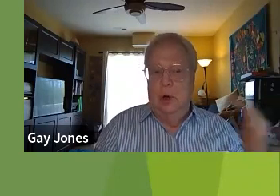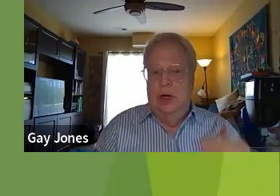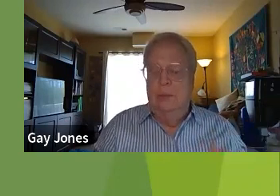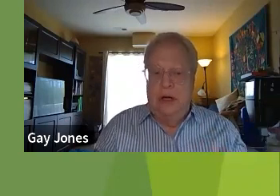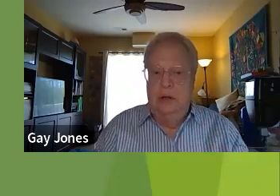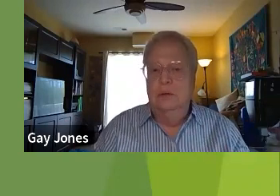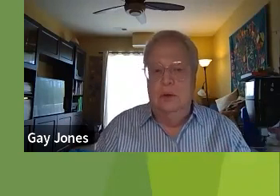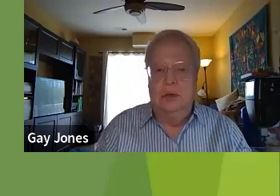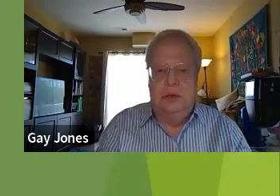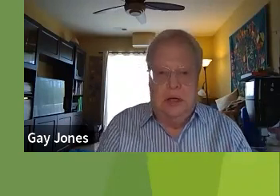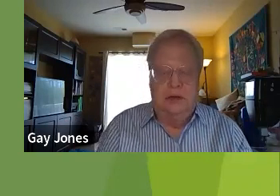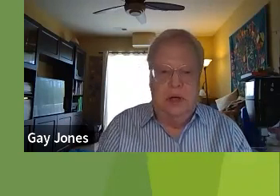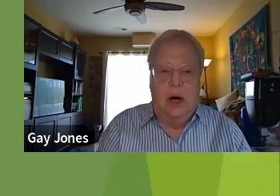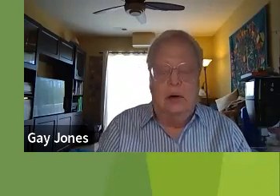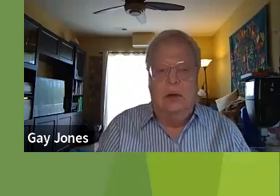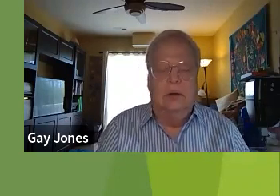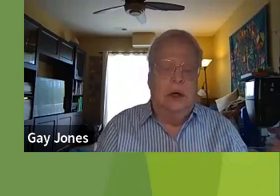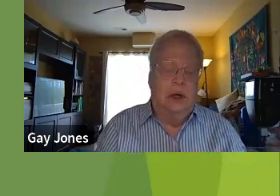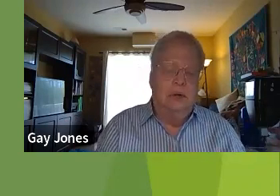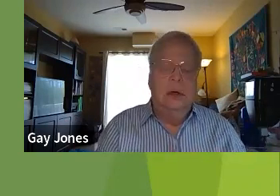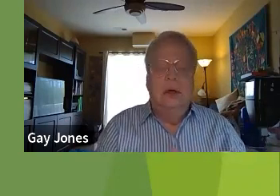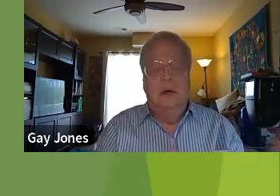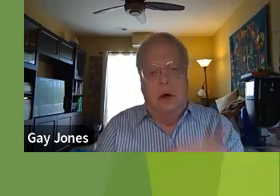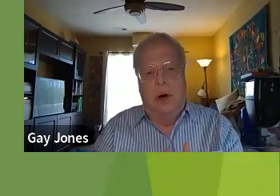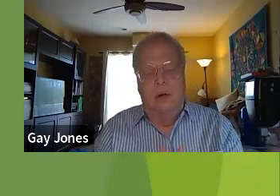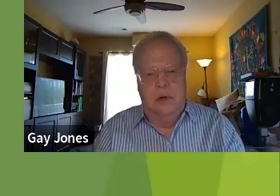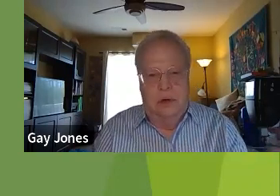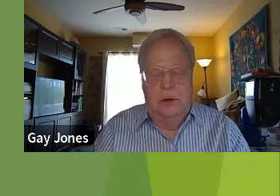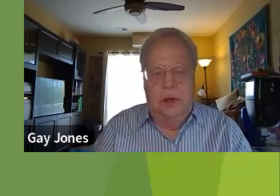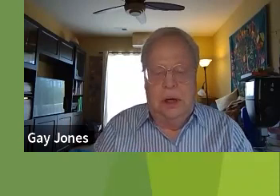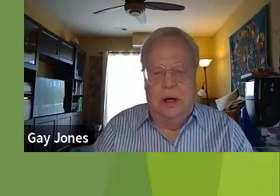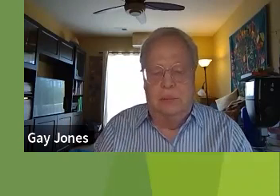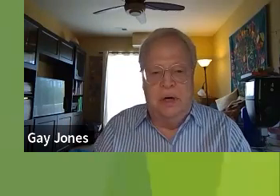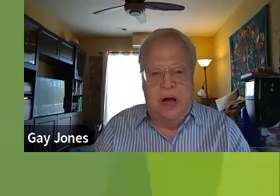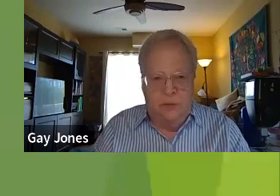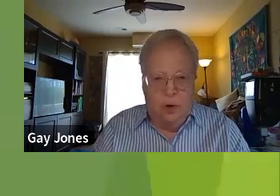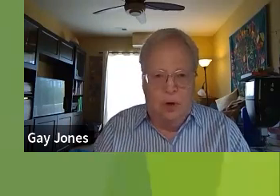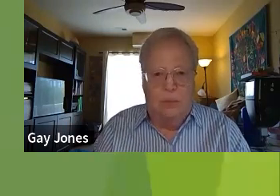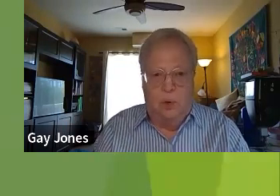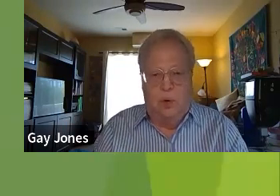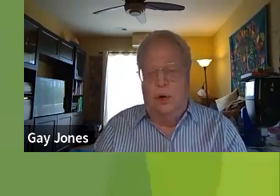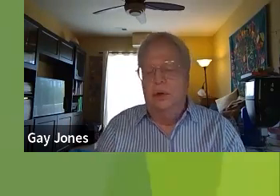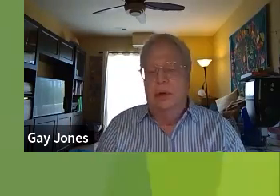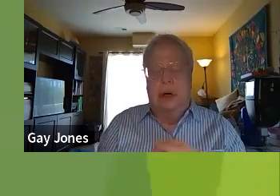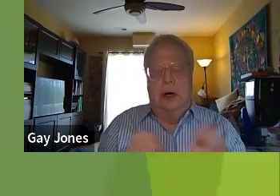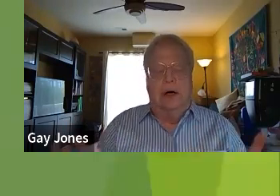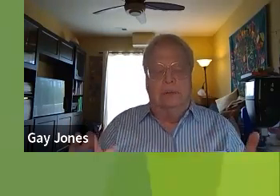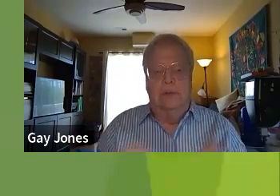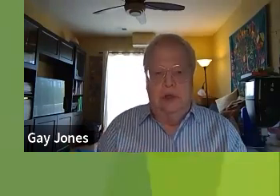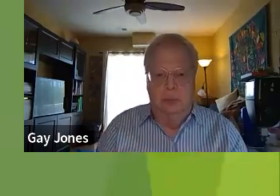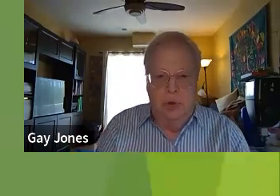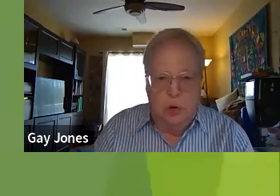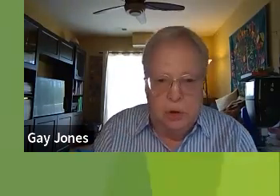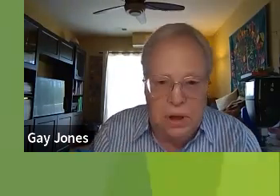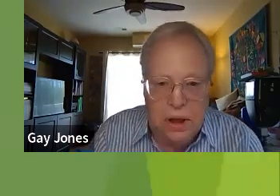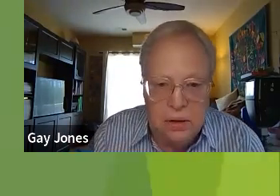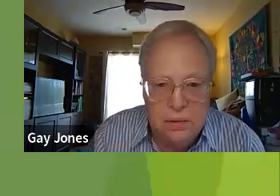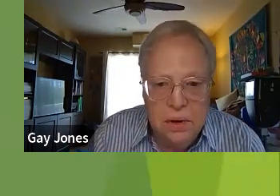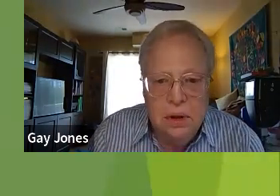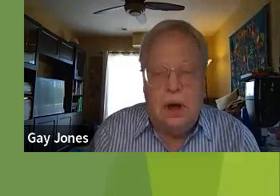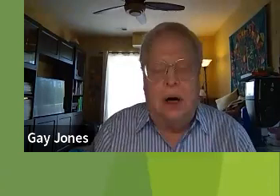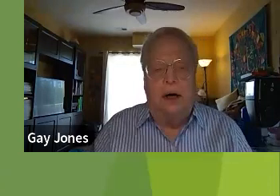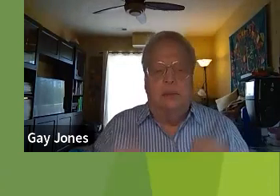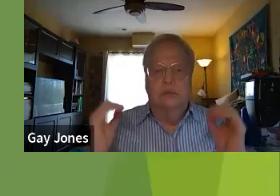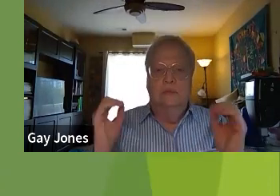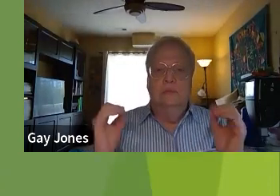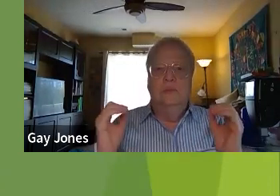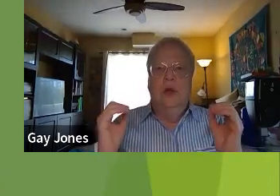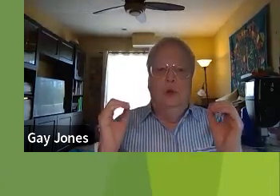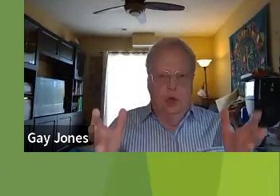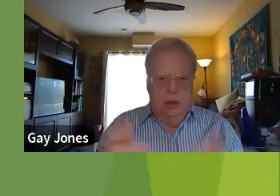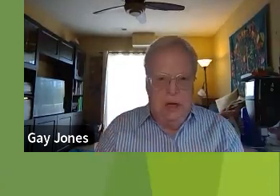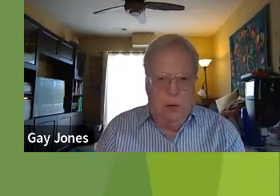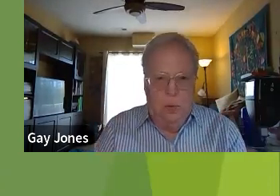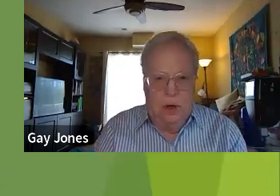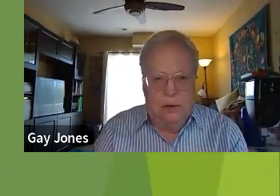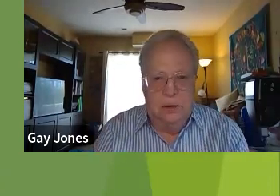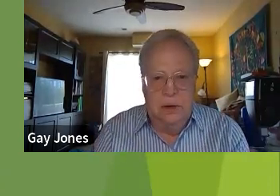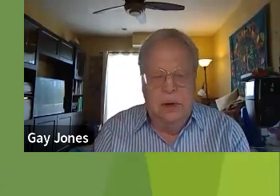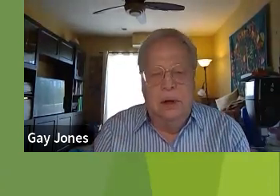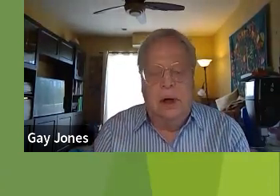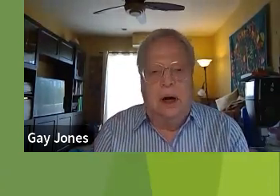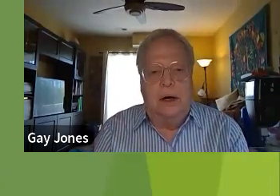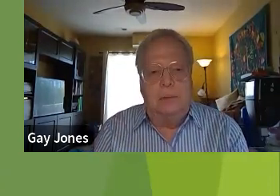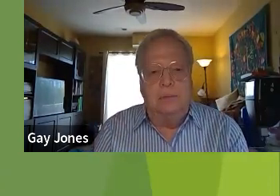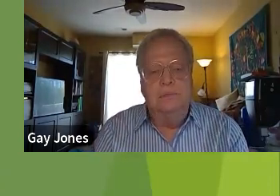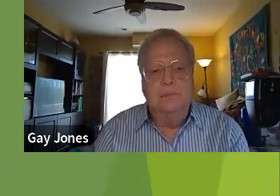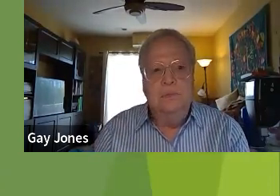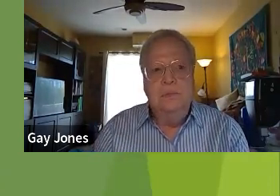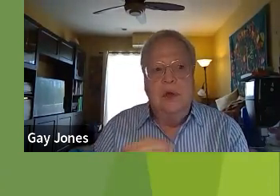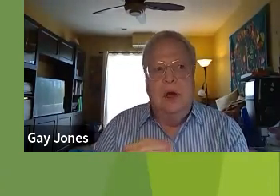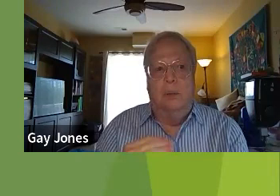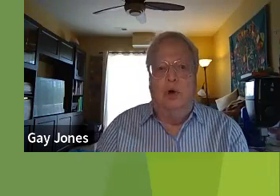So anybody who uses ASL can go on the platform or the computer and communicate with a person